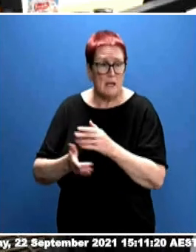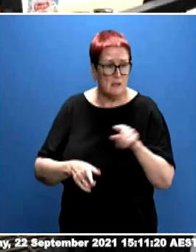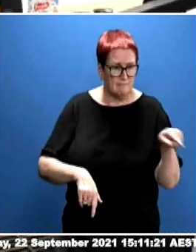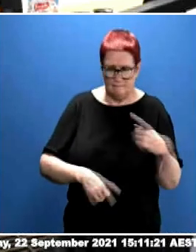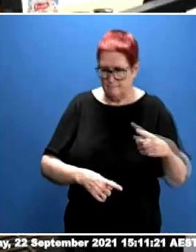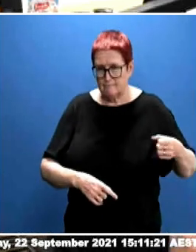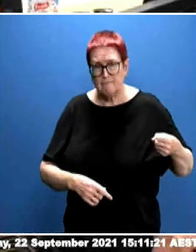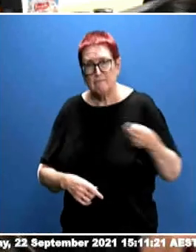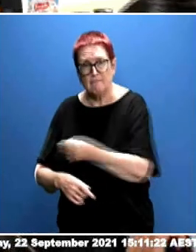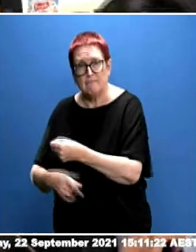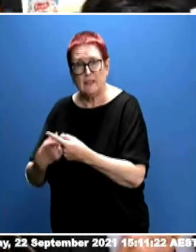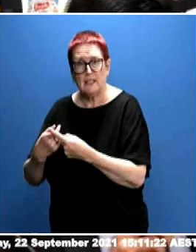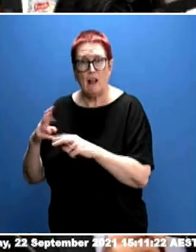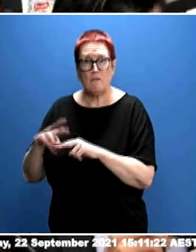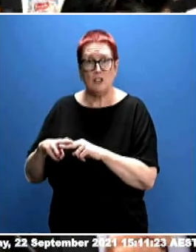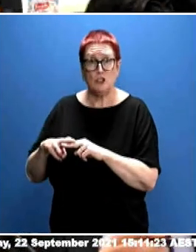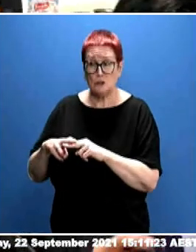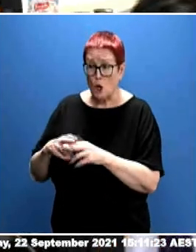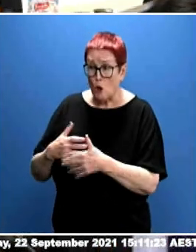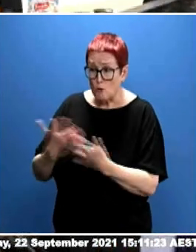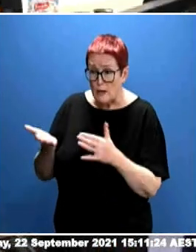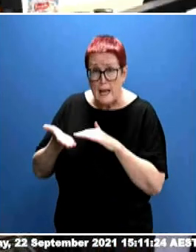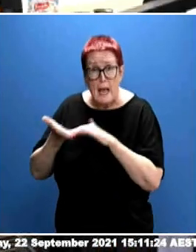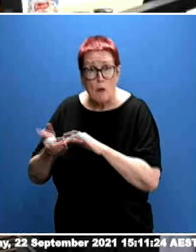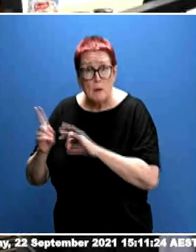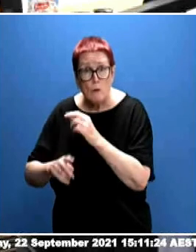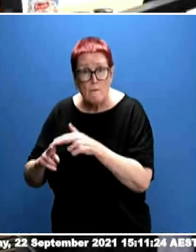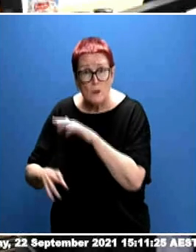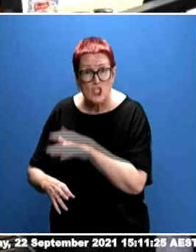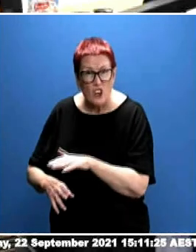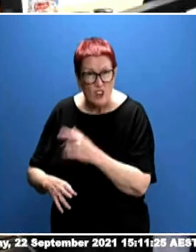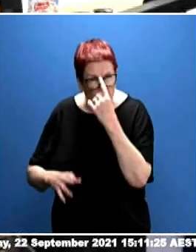has resulted in benefits to an individual child? Do you think that would be important?